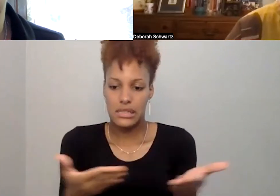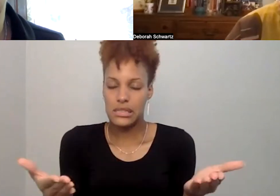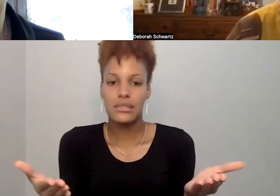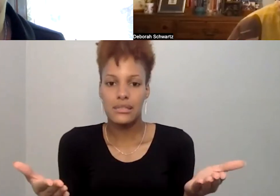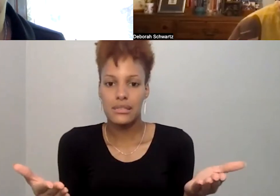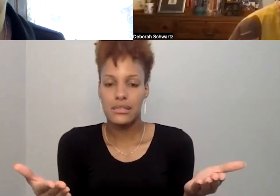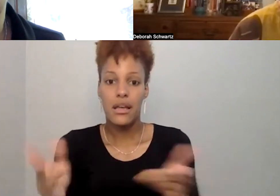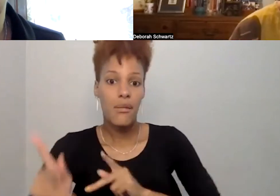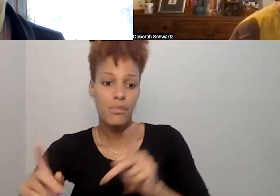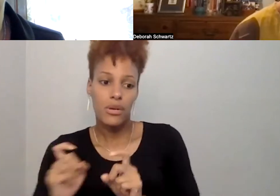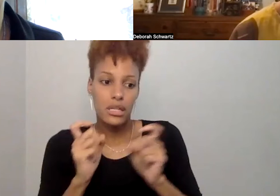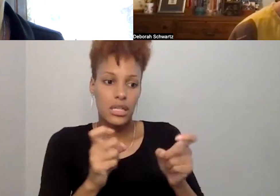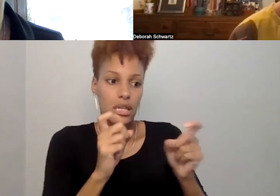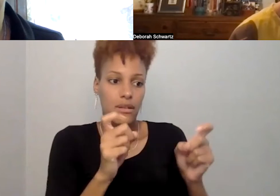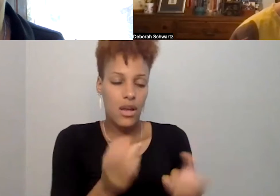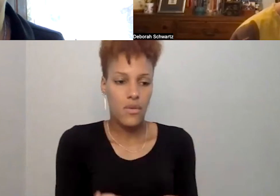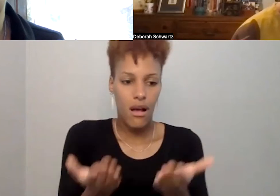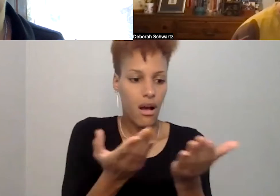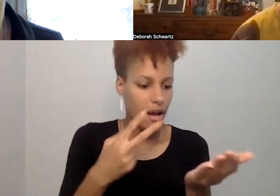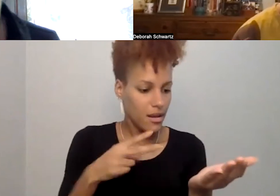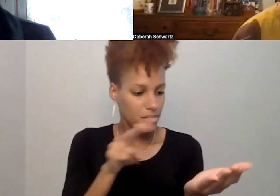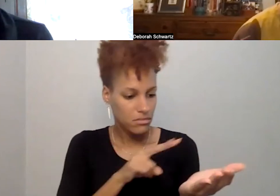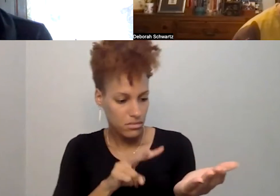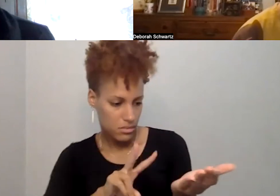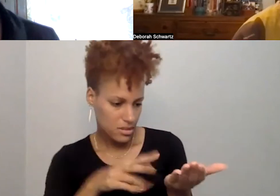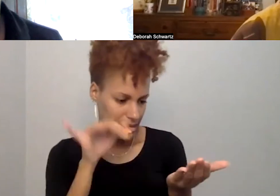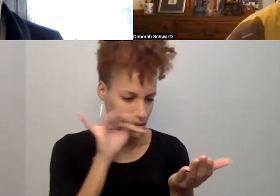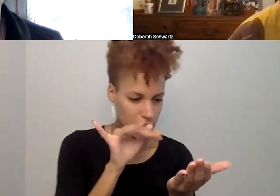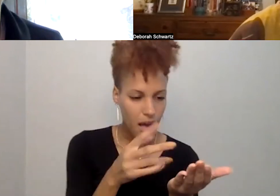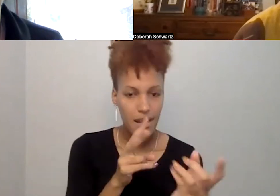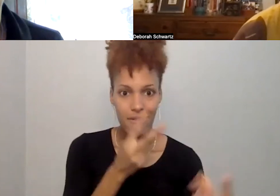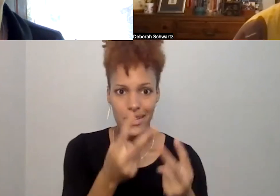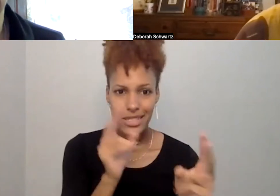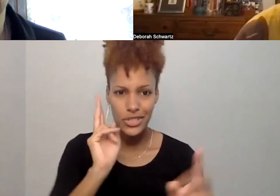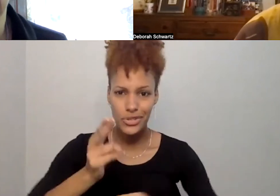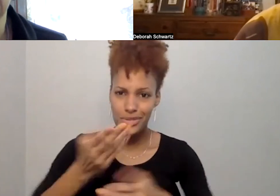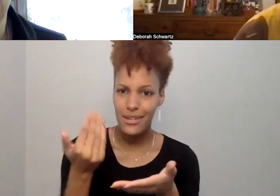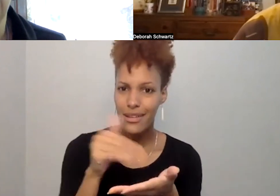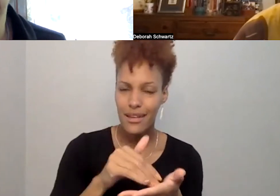opportunities to revisit our history. You know, I think the um this this whole